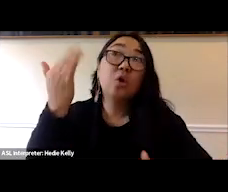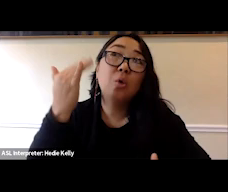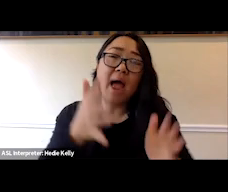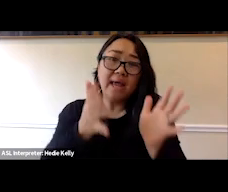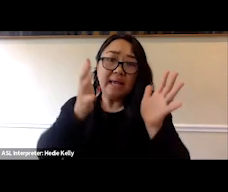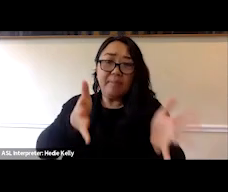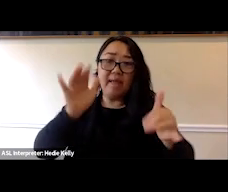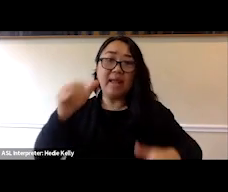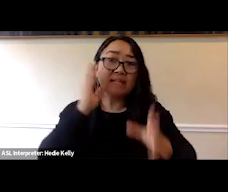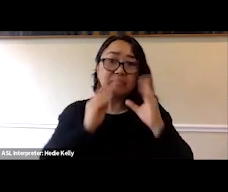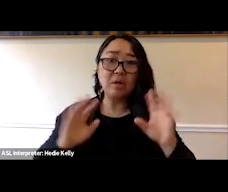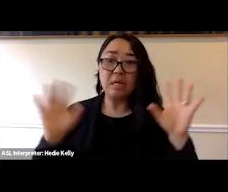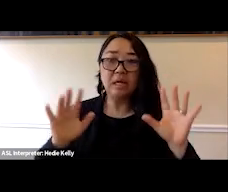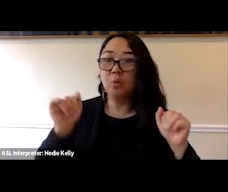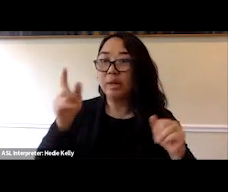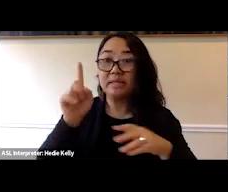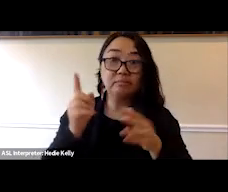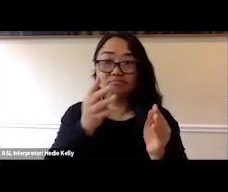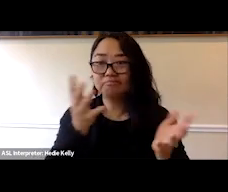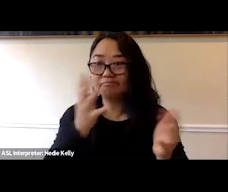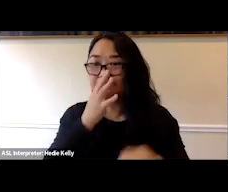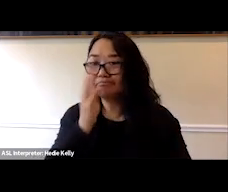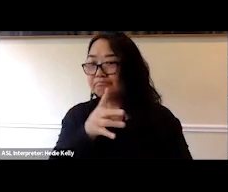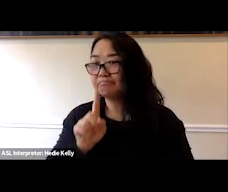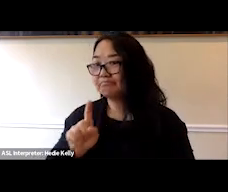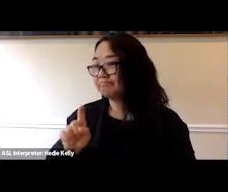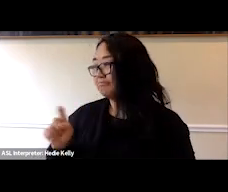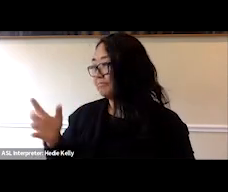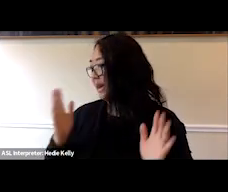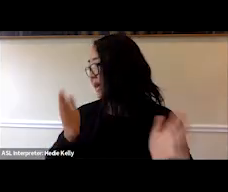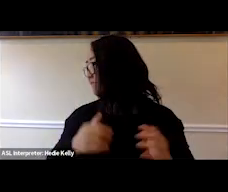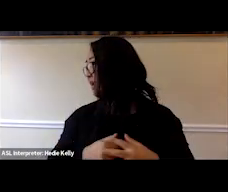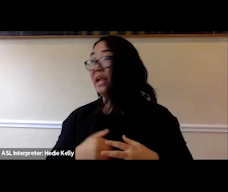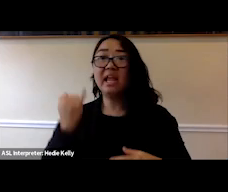They'll just leave quietly. If you know that, and you know that 71%